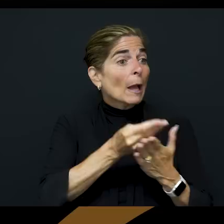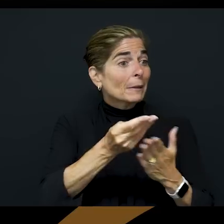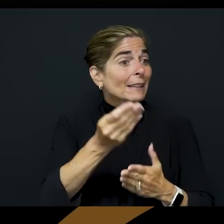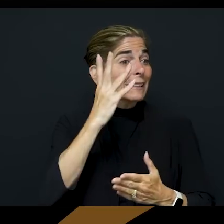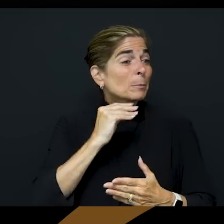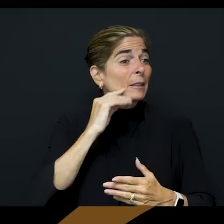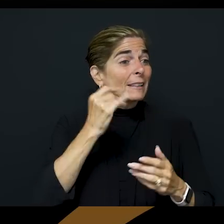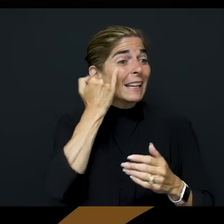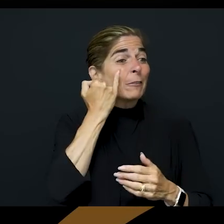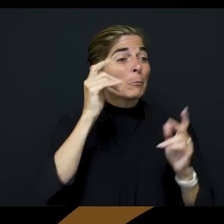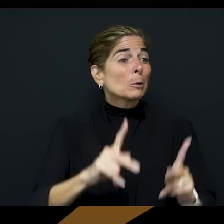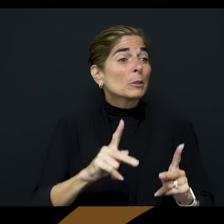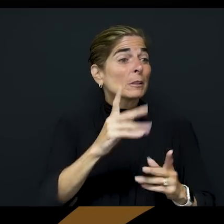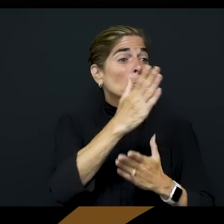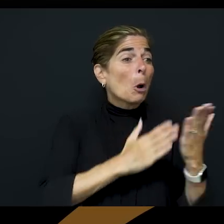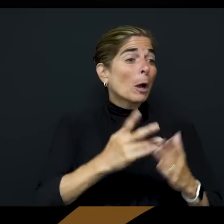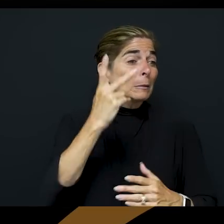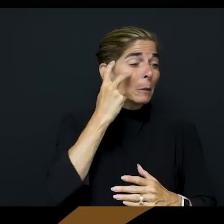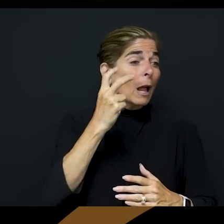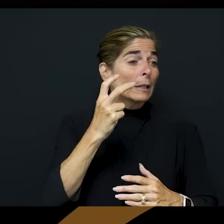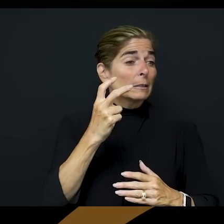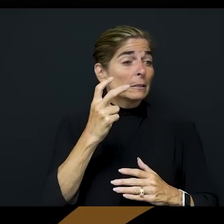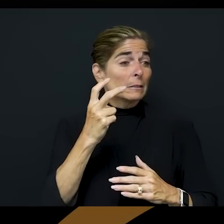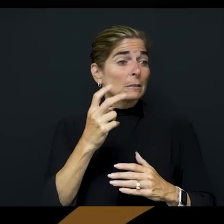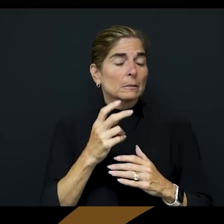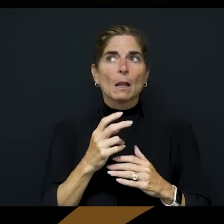This is the regular shopping experience for somebody who's partially sighted or blind.